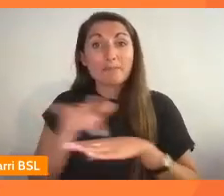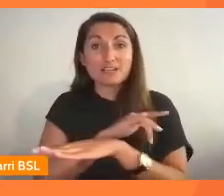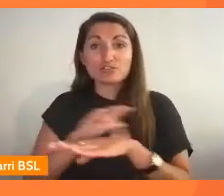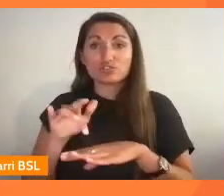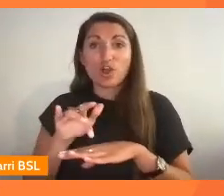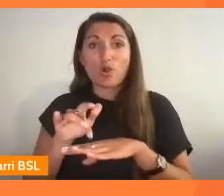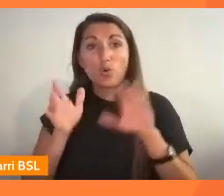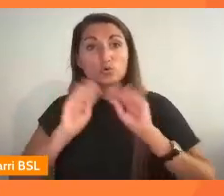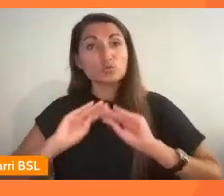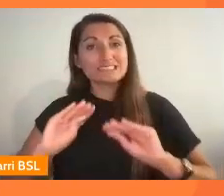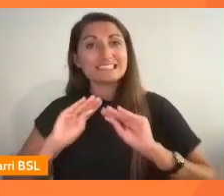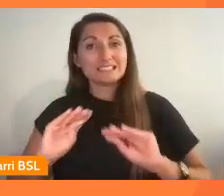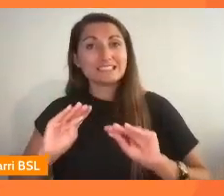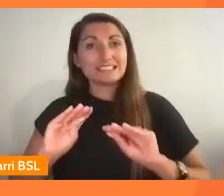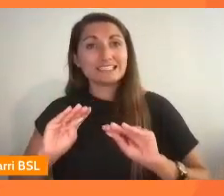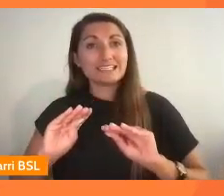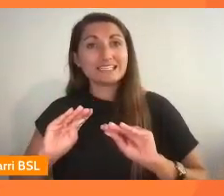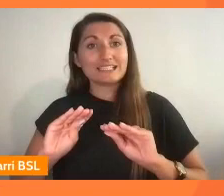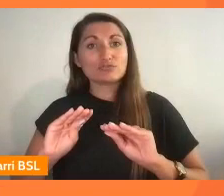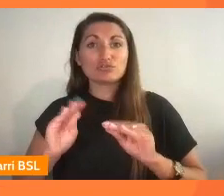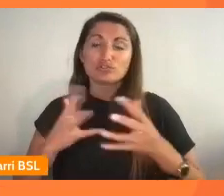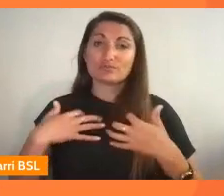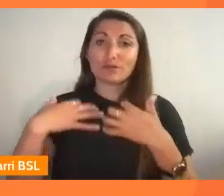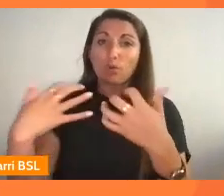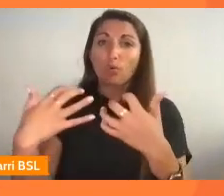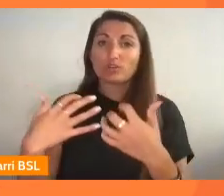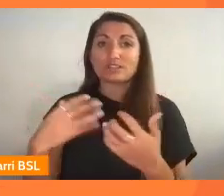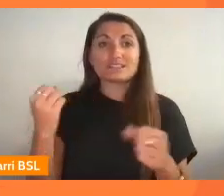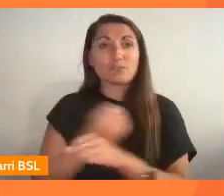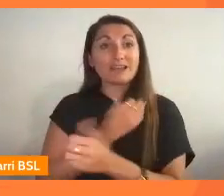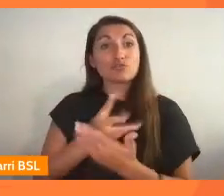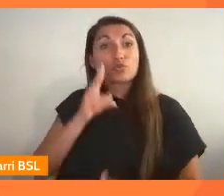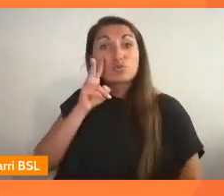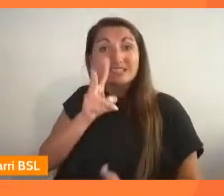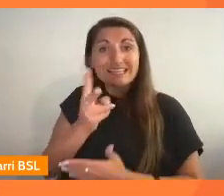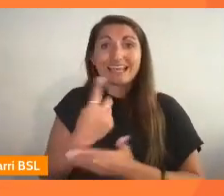or seeing each individual as an individual instead of believing